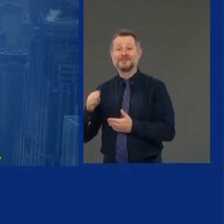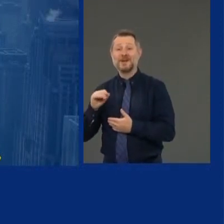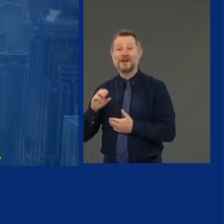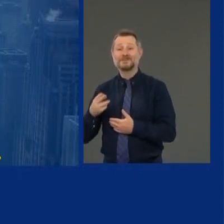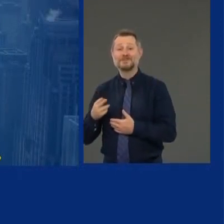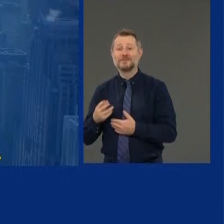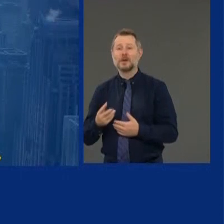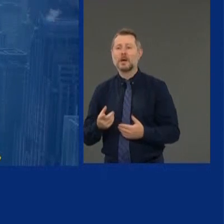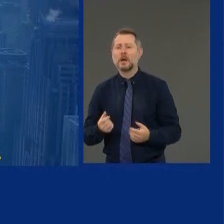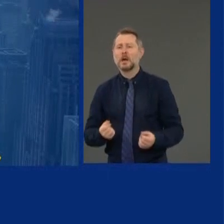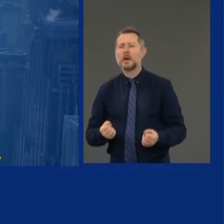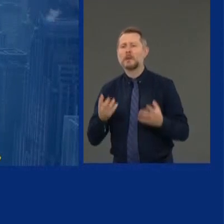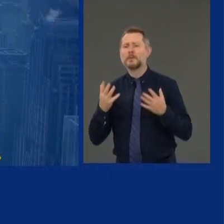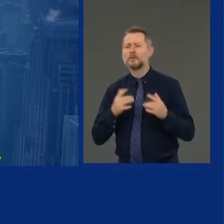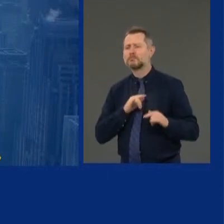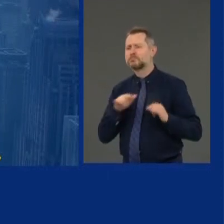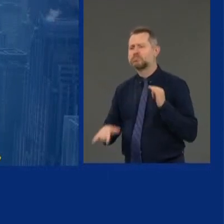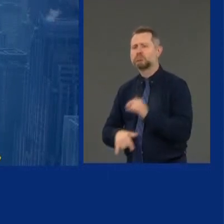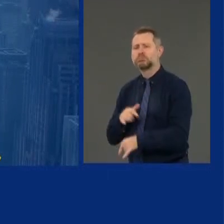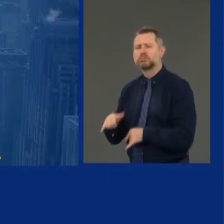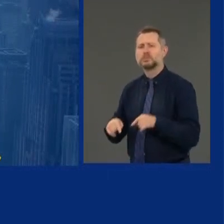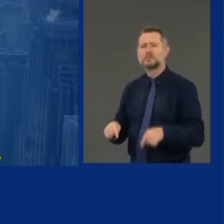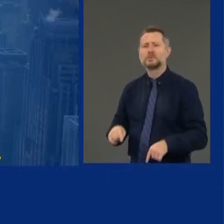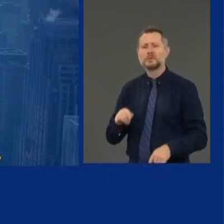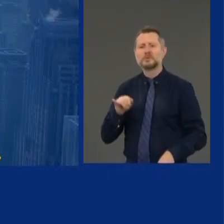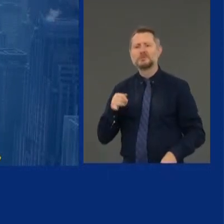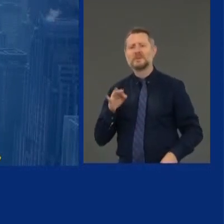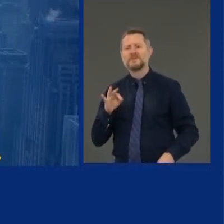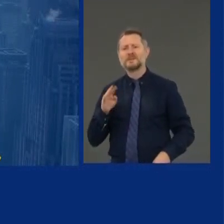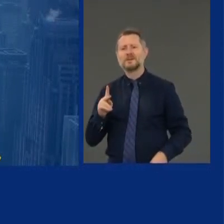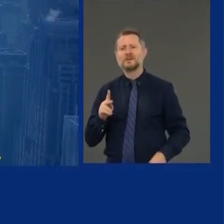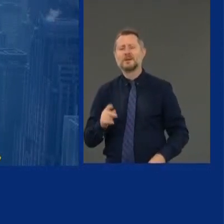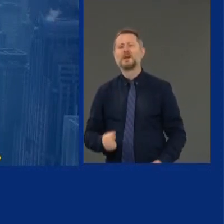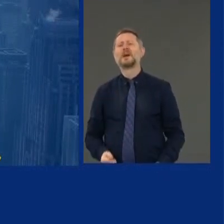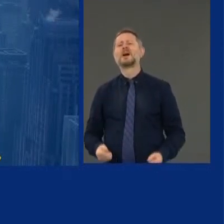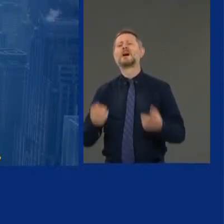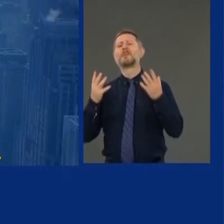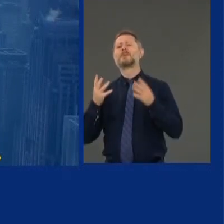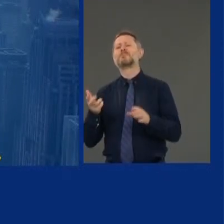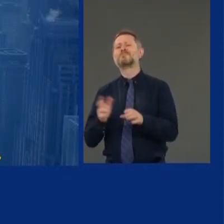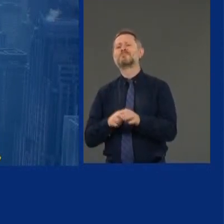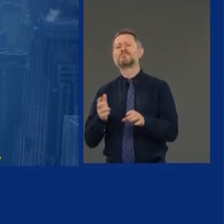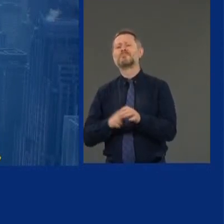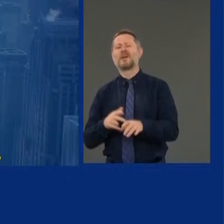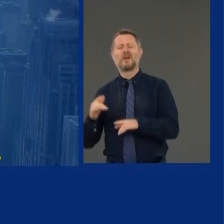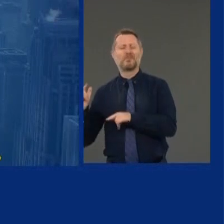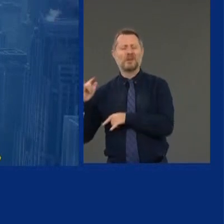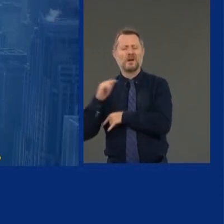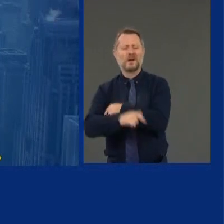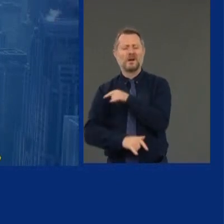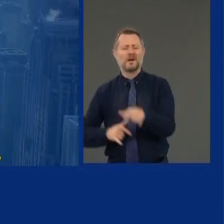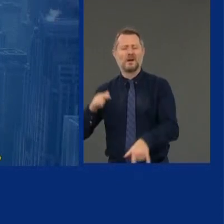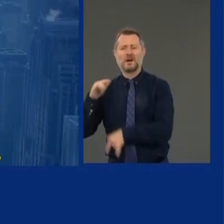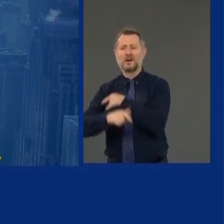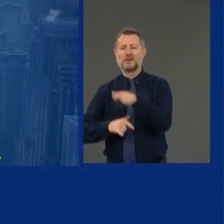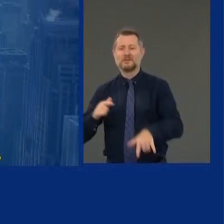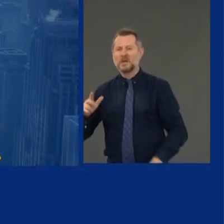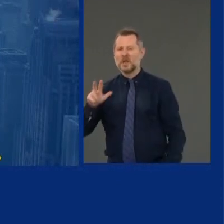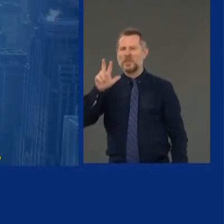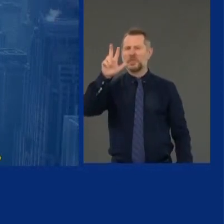JANUARY, FEBRUARY, MARCH.